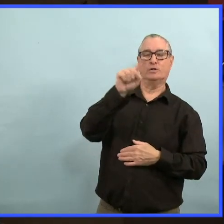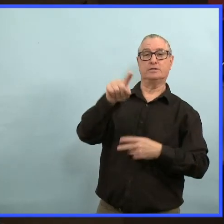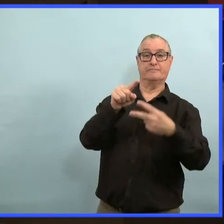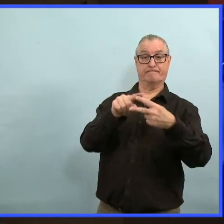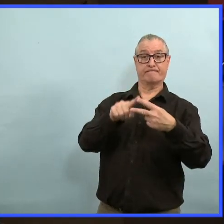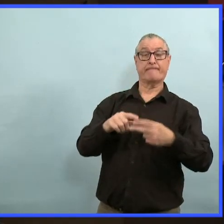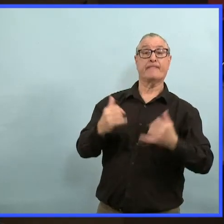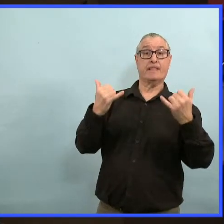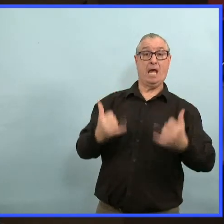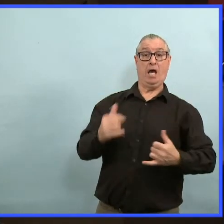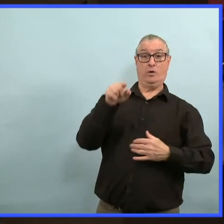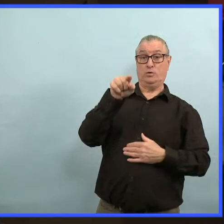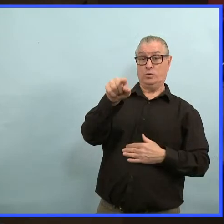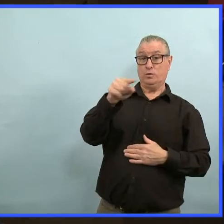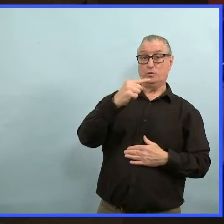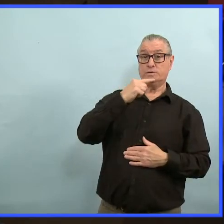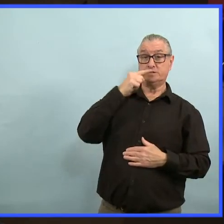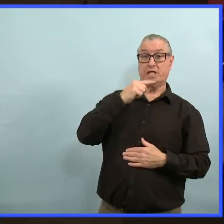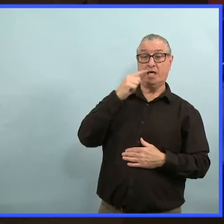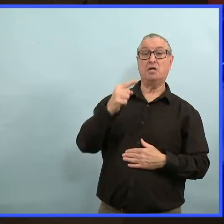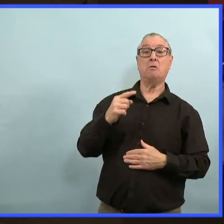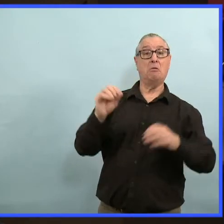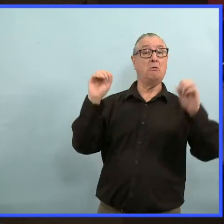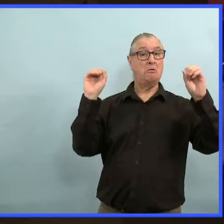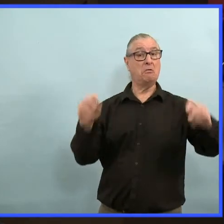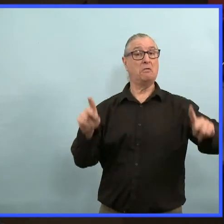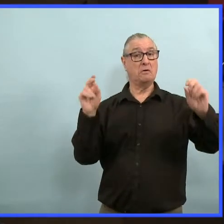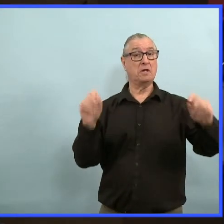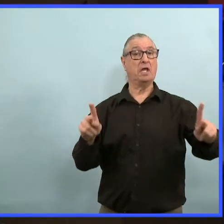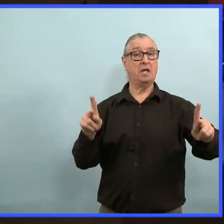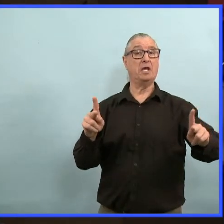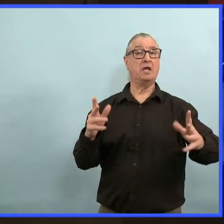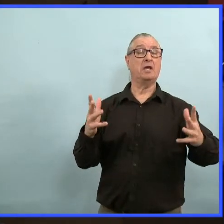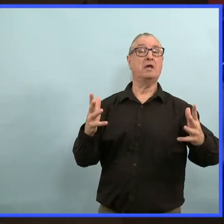keep this program going what did you hear from them and what was the discussion